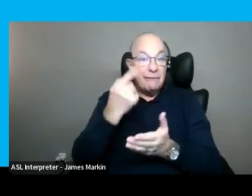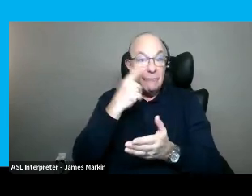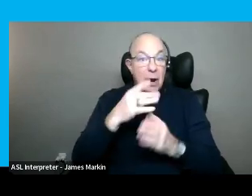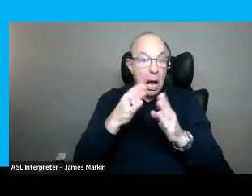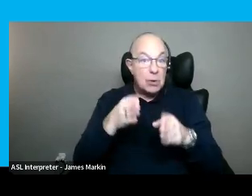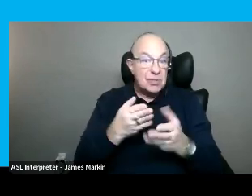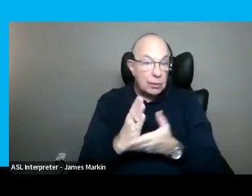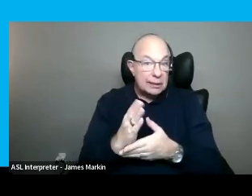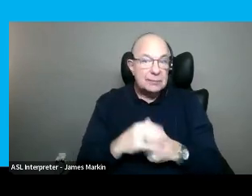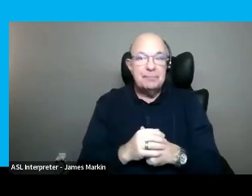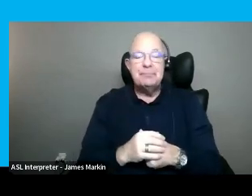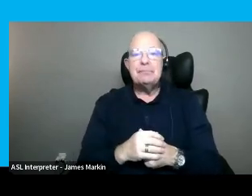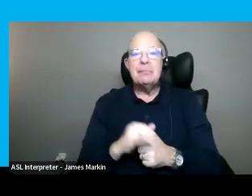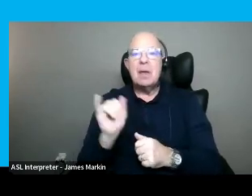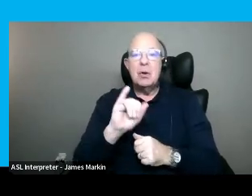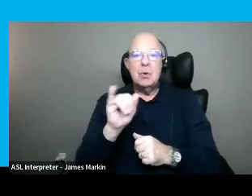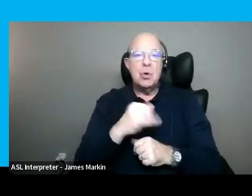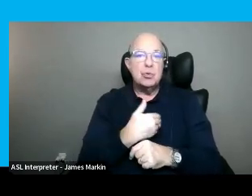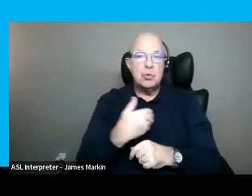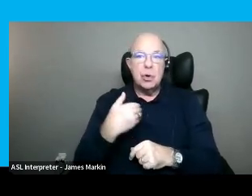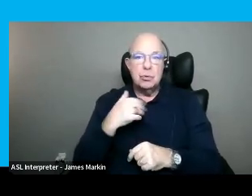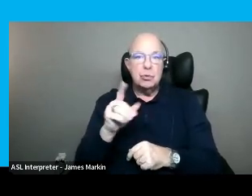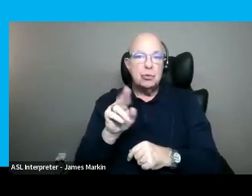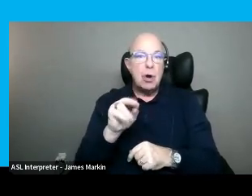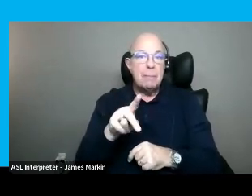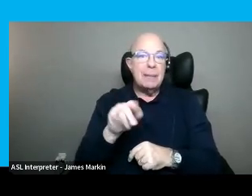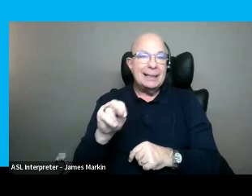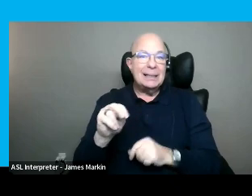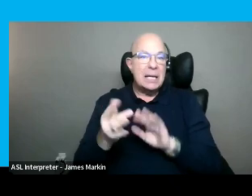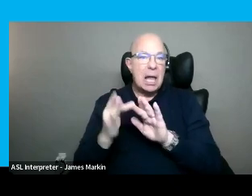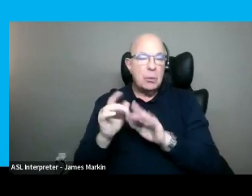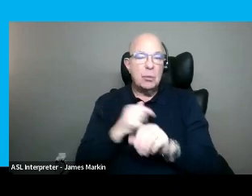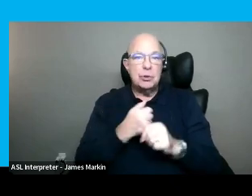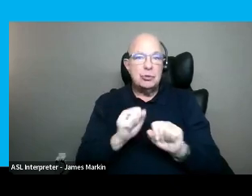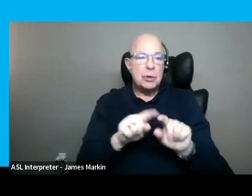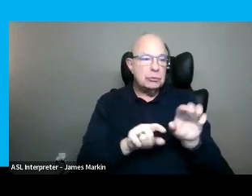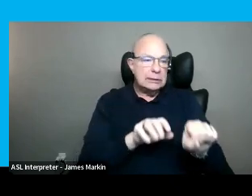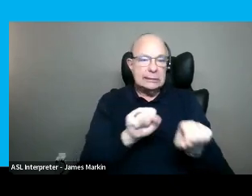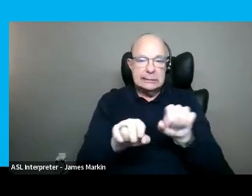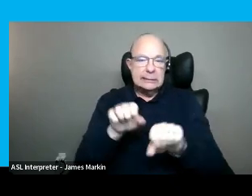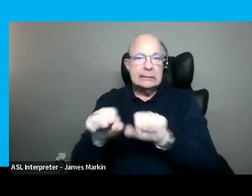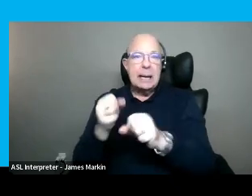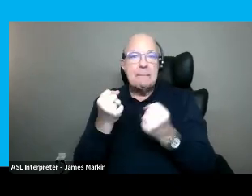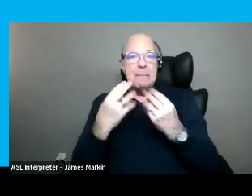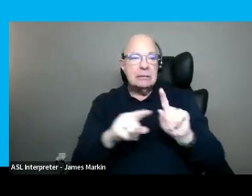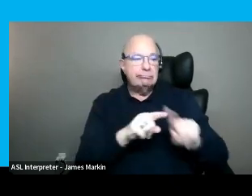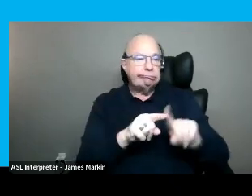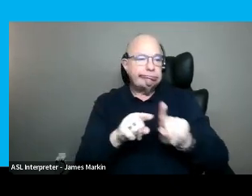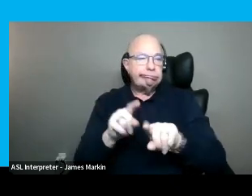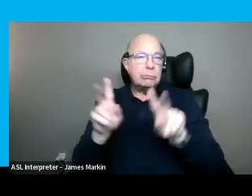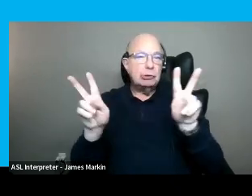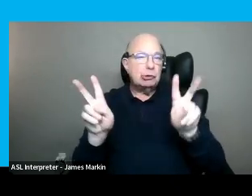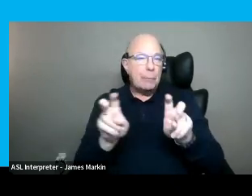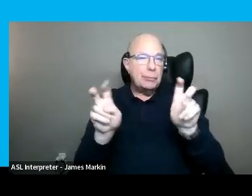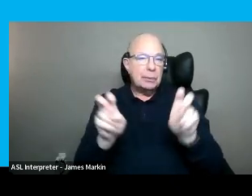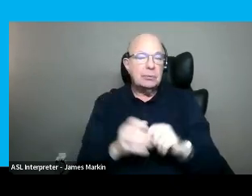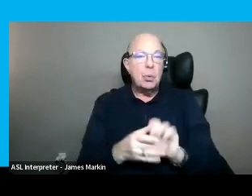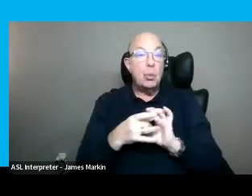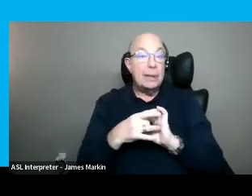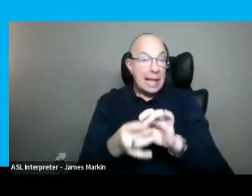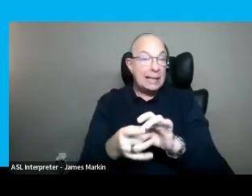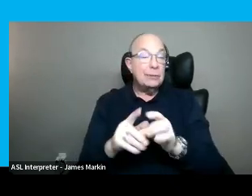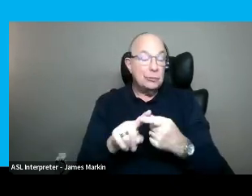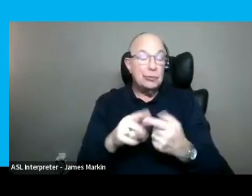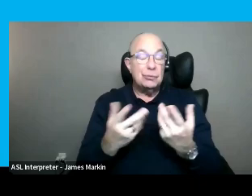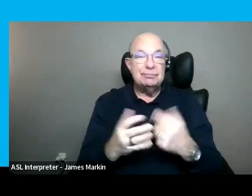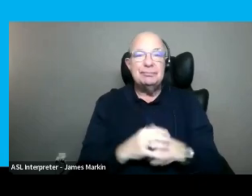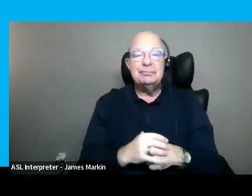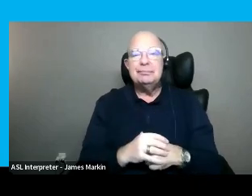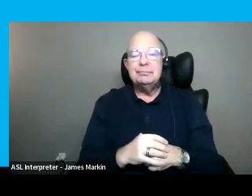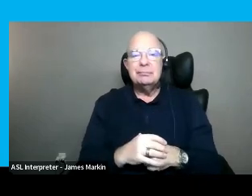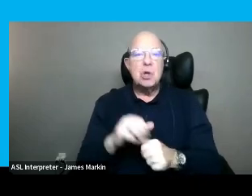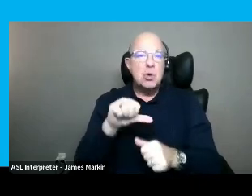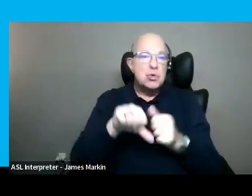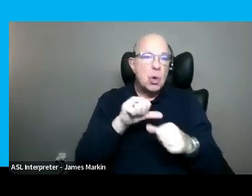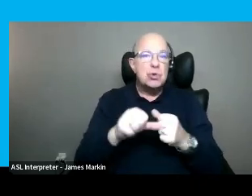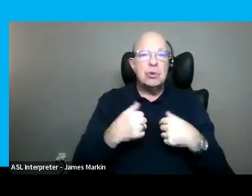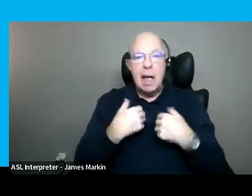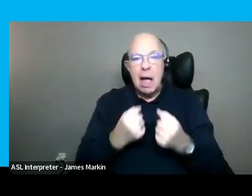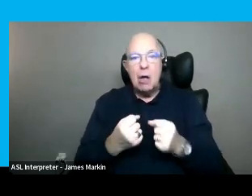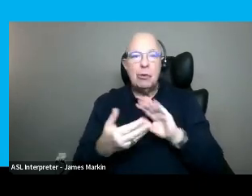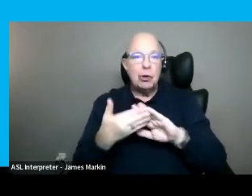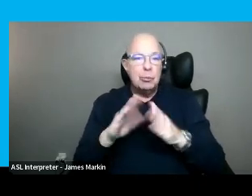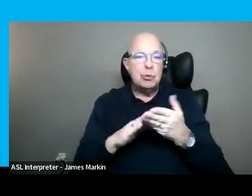Melissa Wong (she/her), SPT: As well as the Toronto Drop-In Network. So we, try to touch on some… many of these other topics, related to, social health and community services.